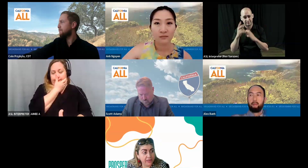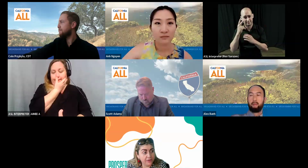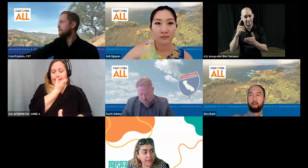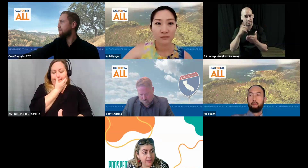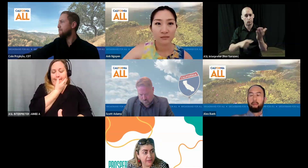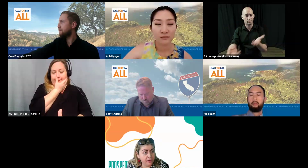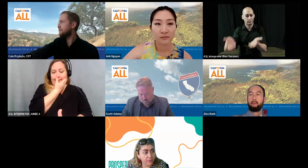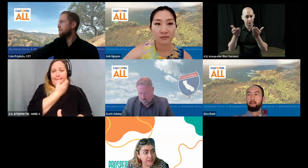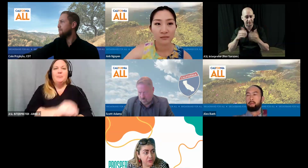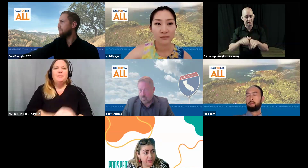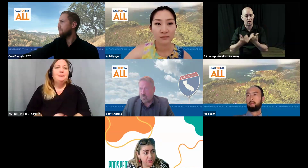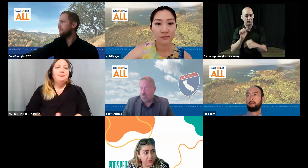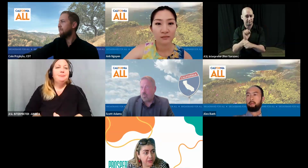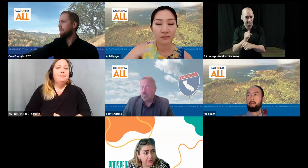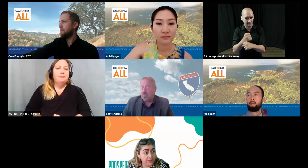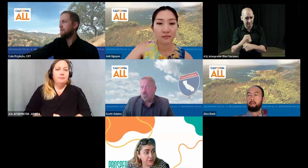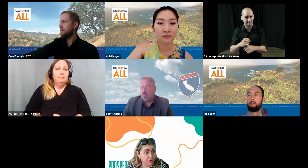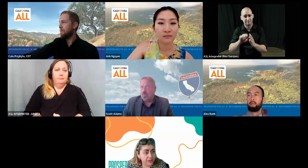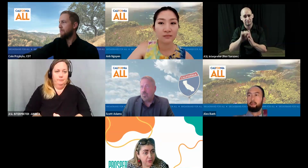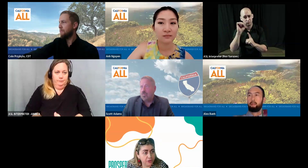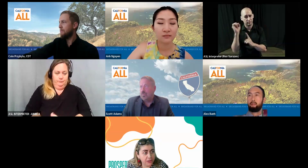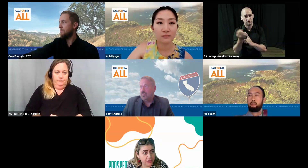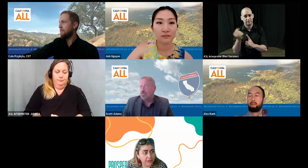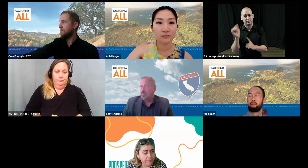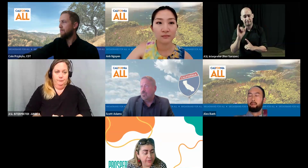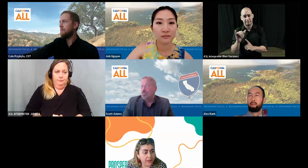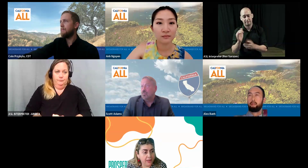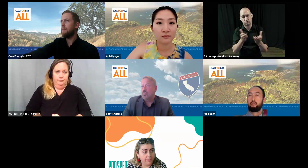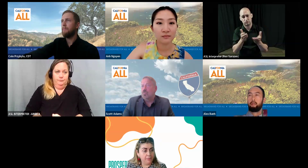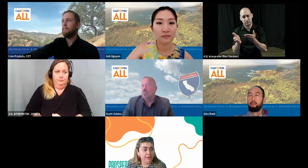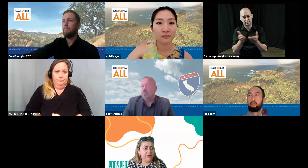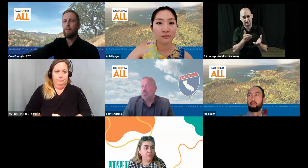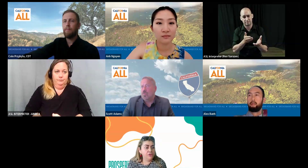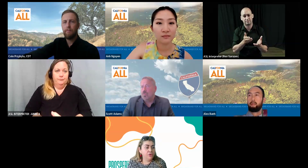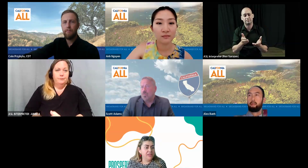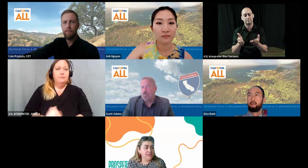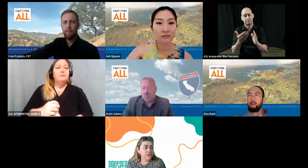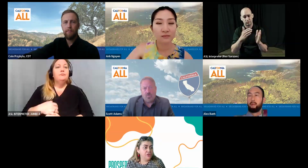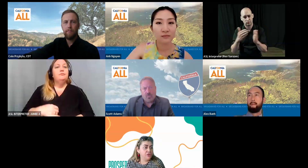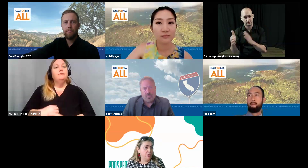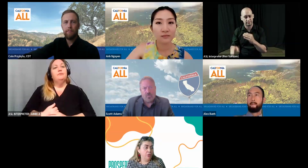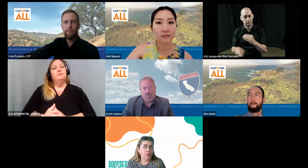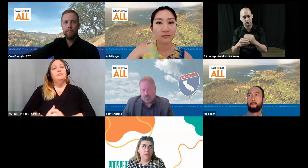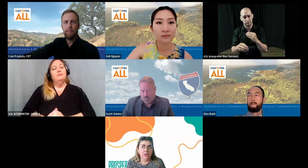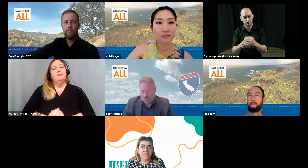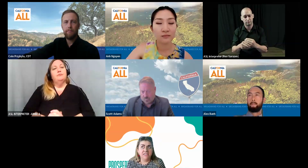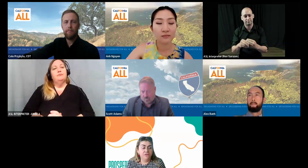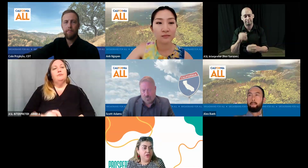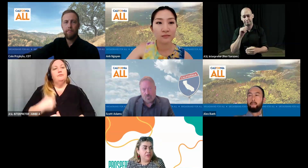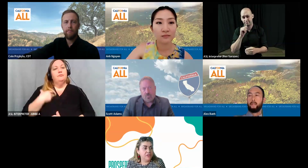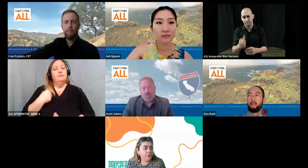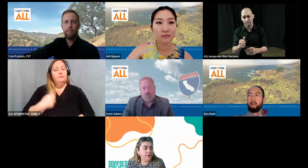we can create a win-win situation that serves our community but that also isn't so difficult for an